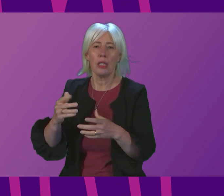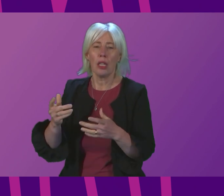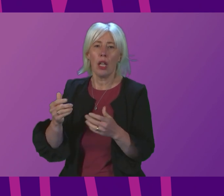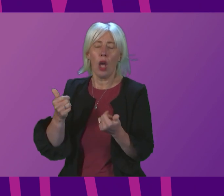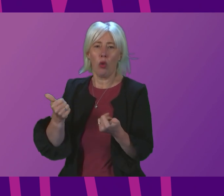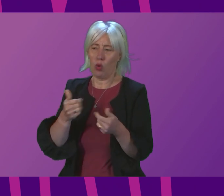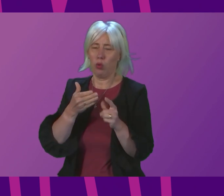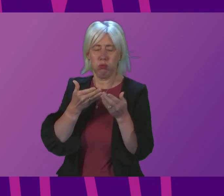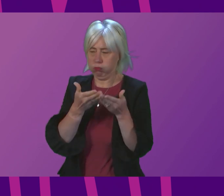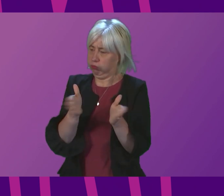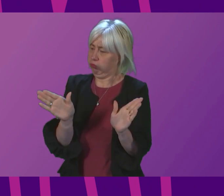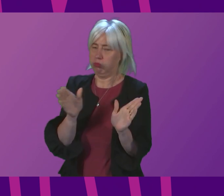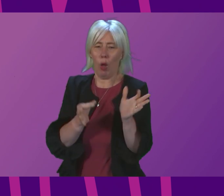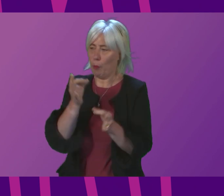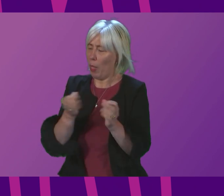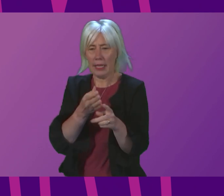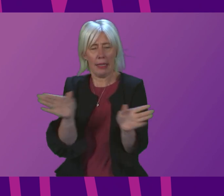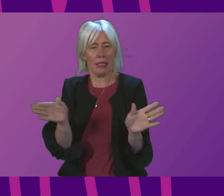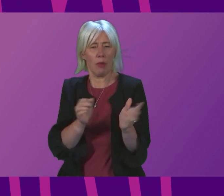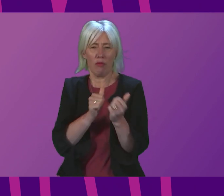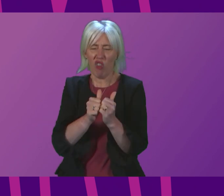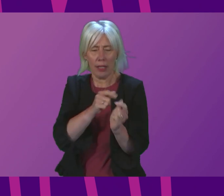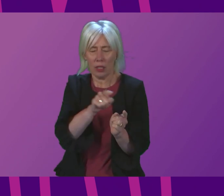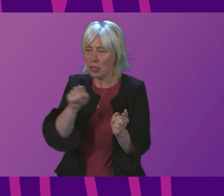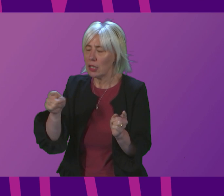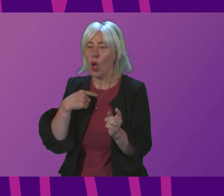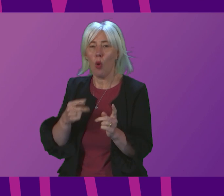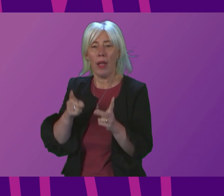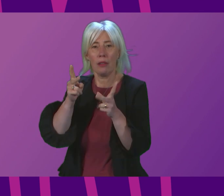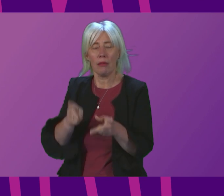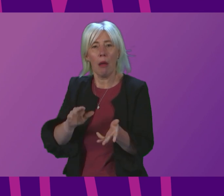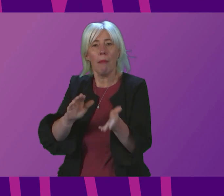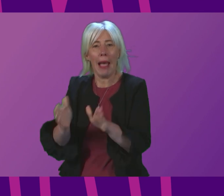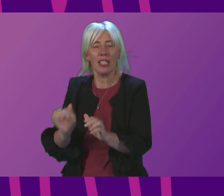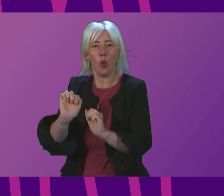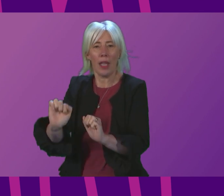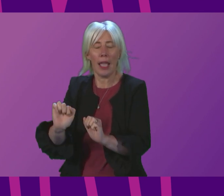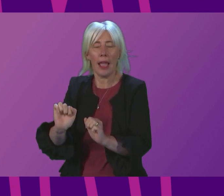spectrum in Parliament. When David died, he was, obviously, doing what he loved most.